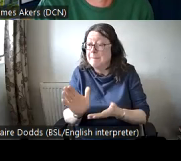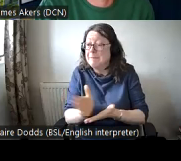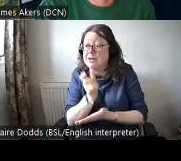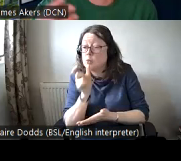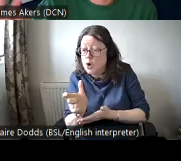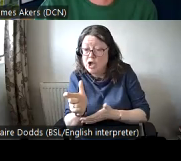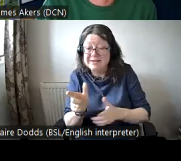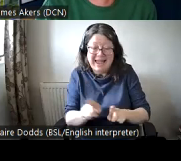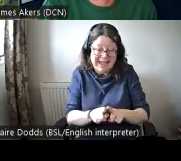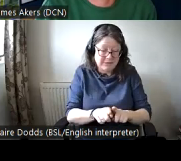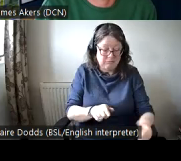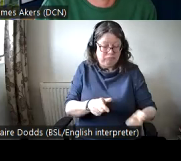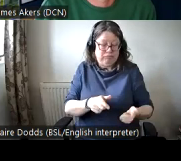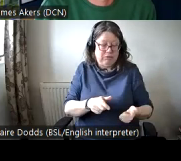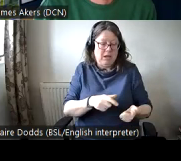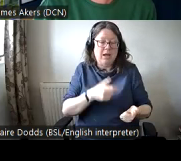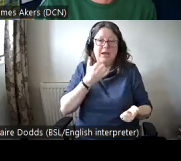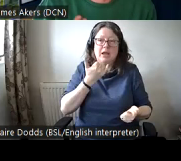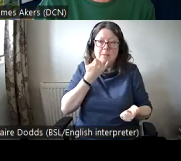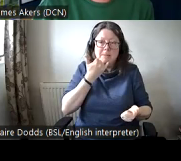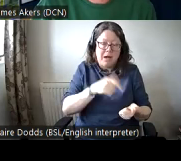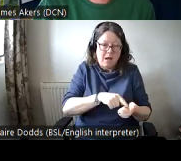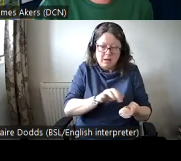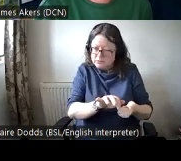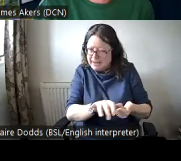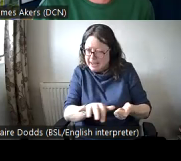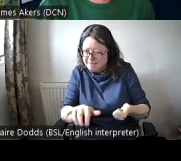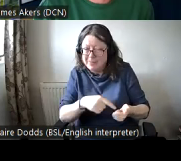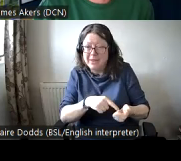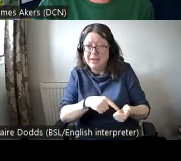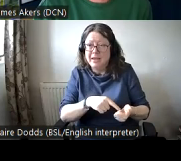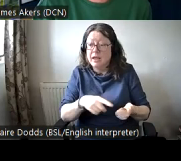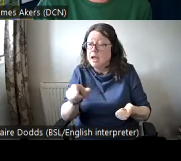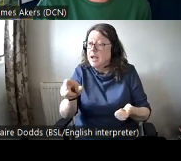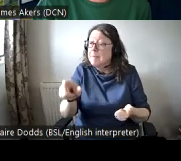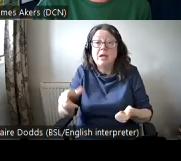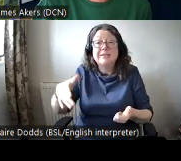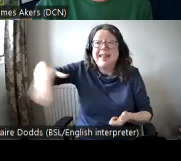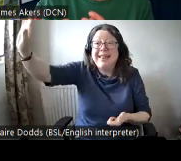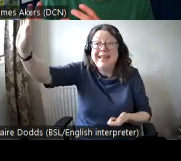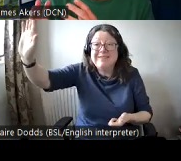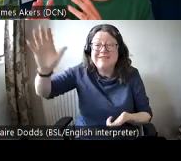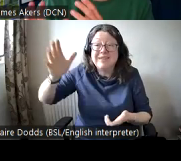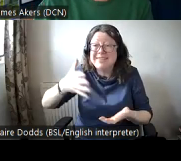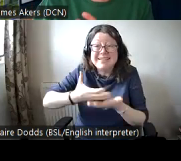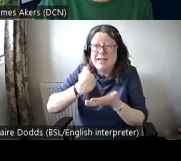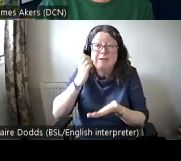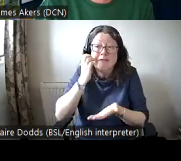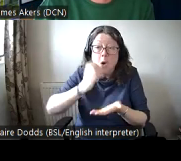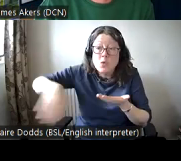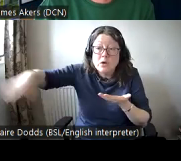you might lose access to this account. What you're able to do is create a Google account using your own email addresses.